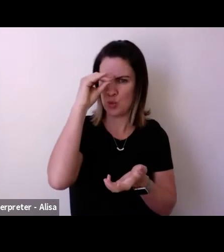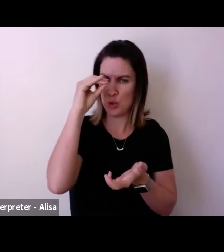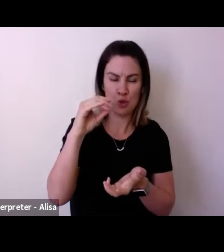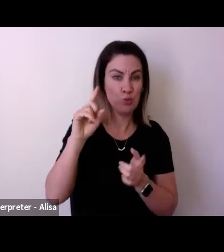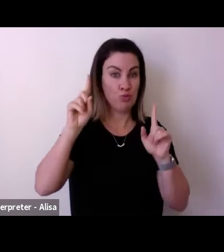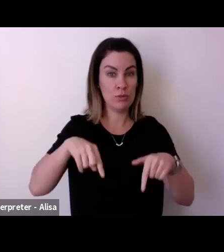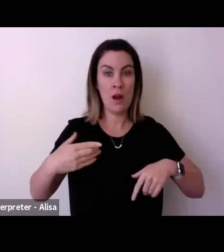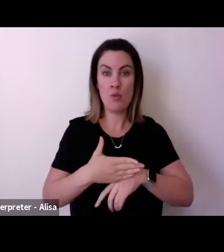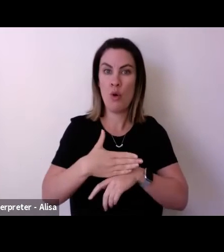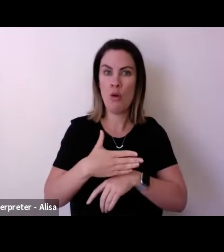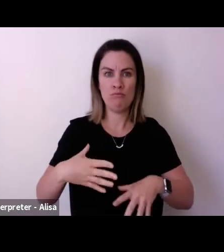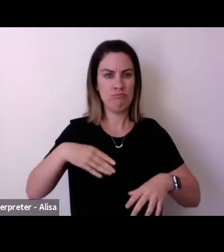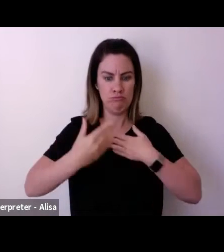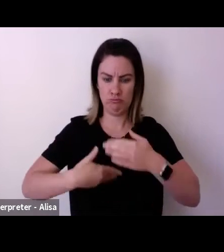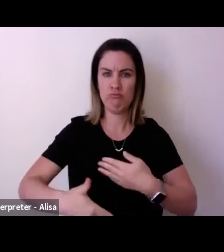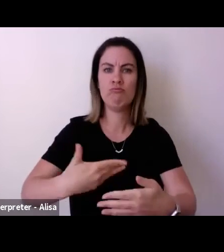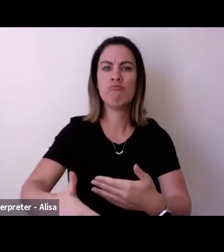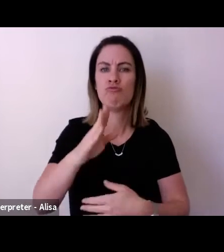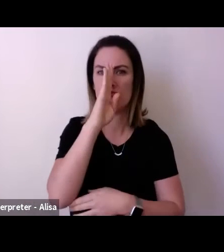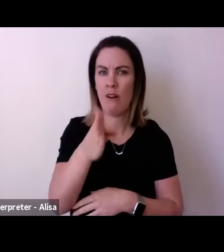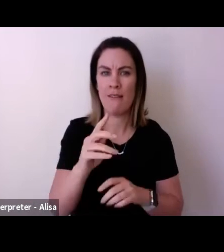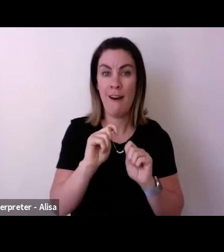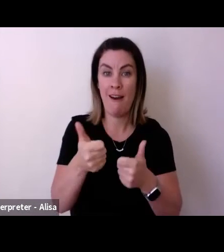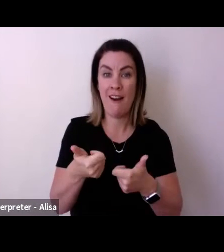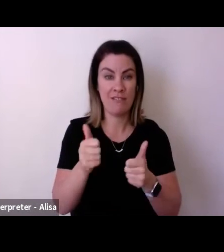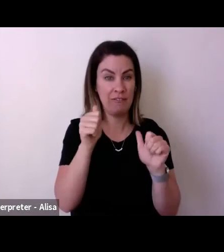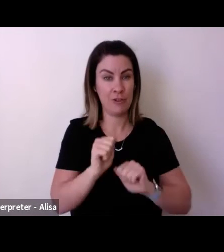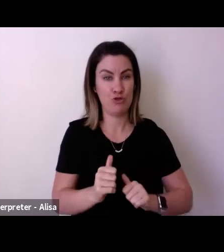. For the Australia Council this is also critically important work,